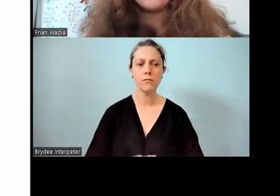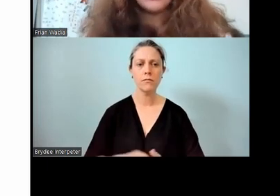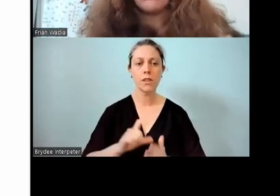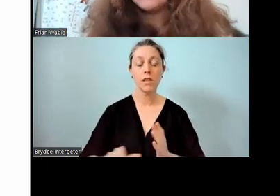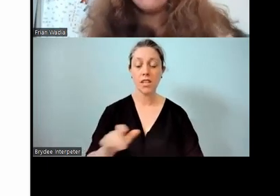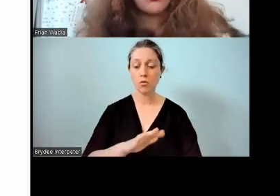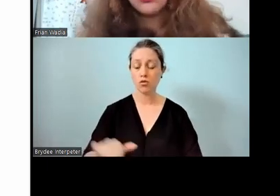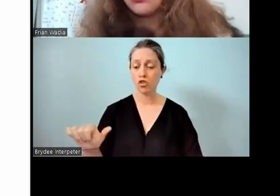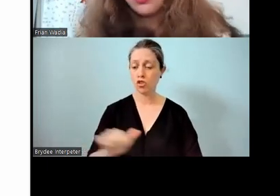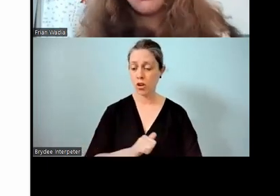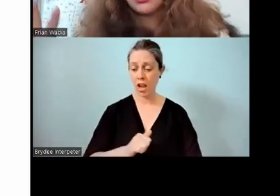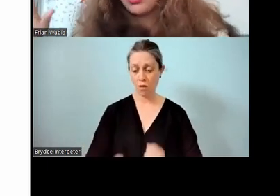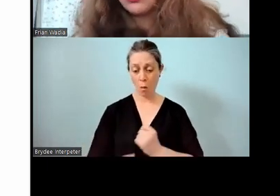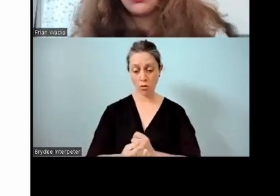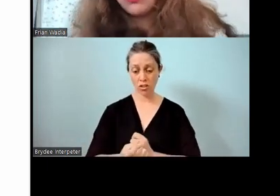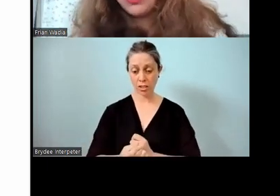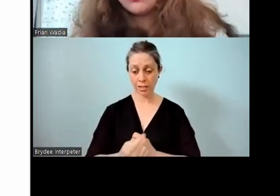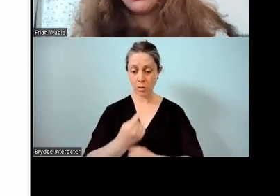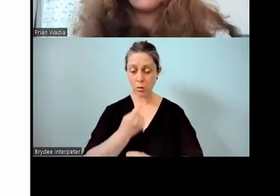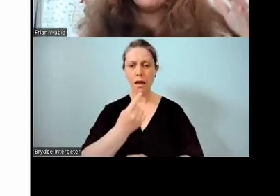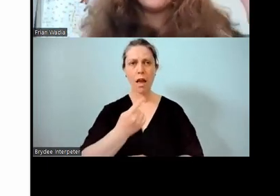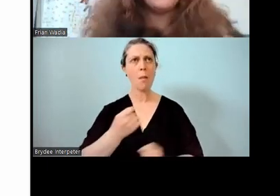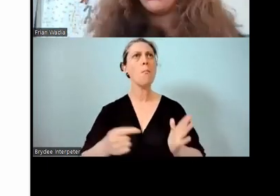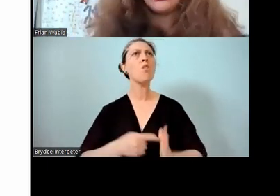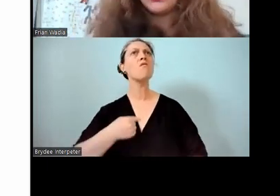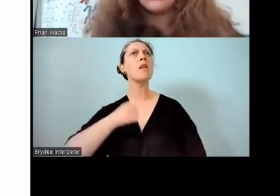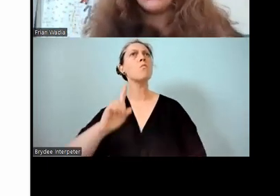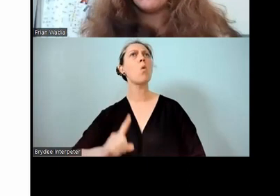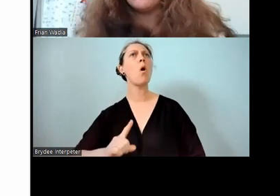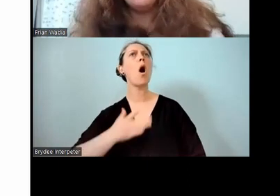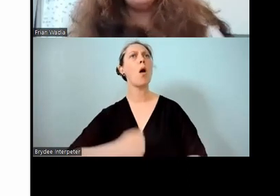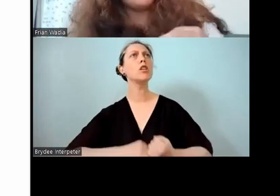to say what's important to them, how they wanna be supported, where they wanna be supported.